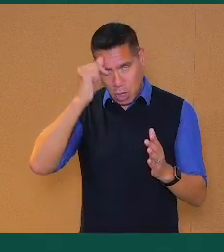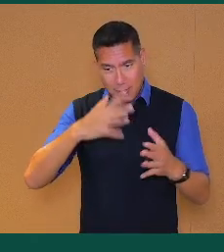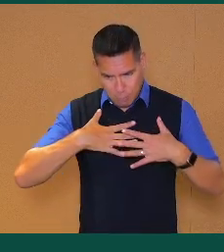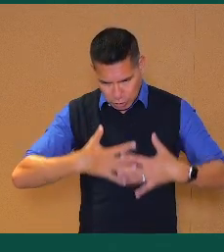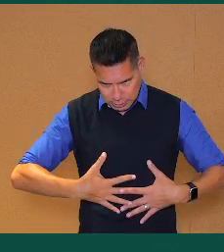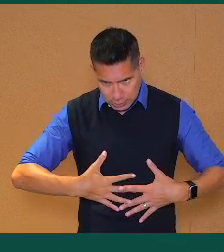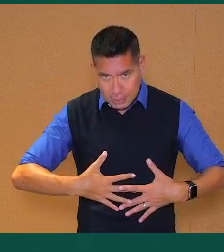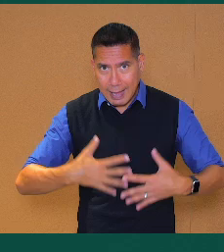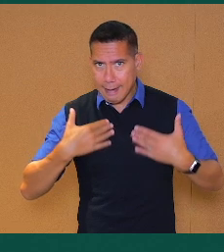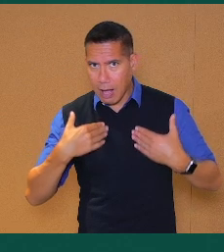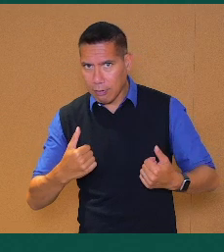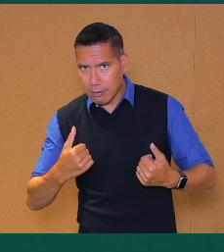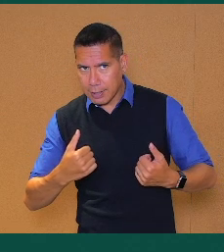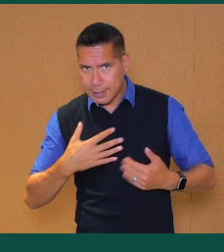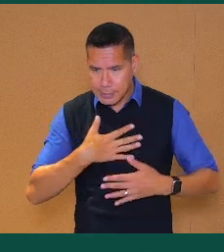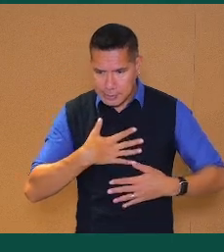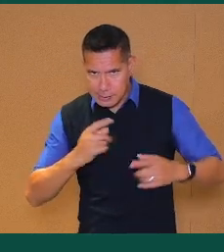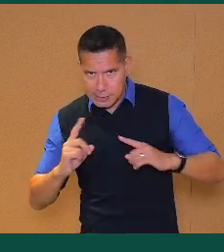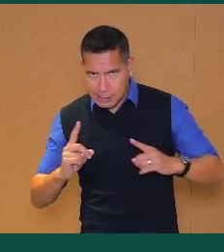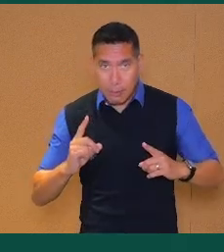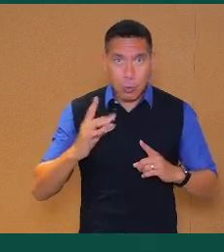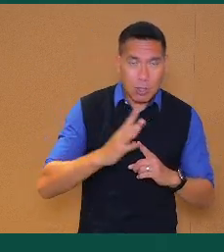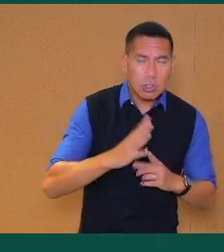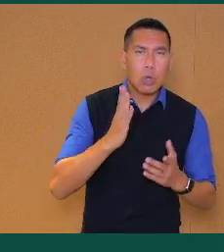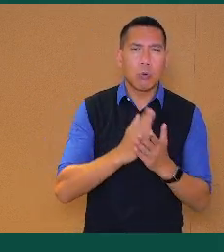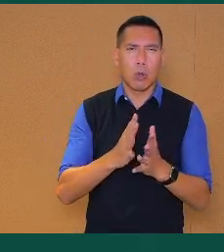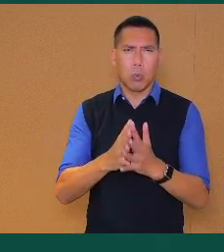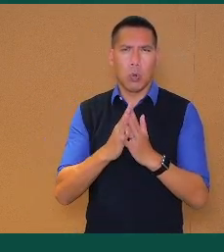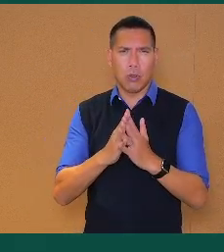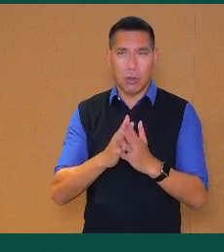aware of their bodies and health conditions, and therefore this work really highlights the importance, and